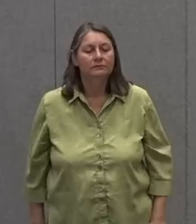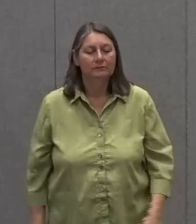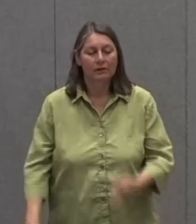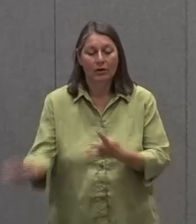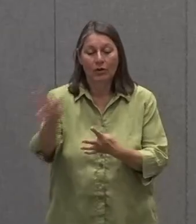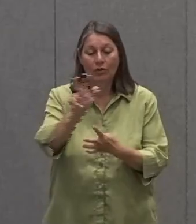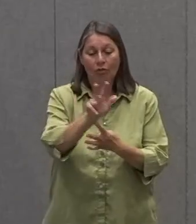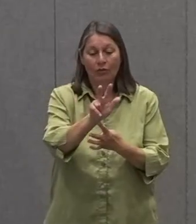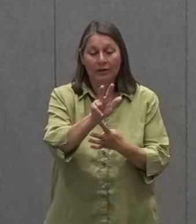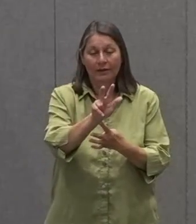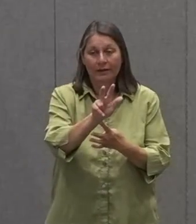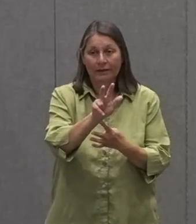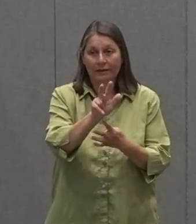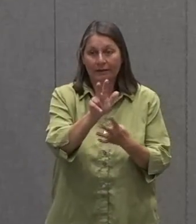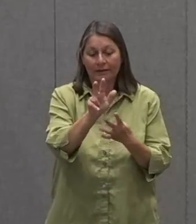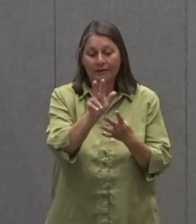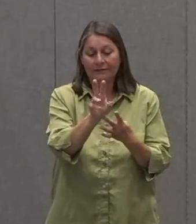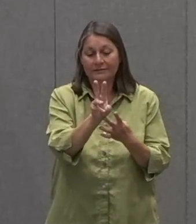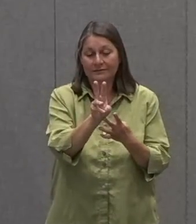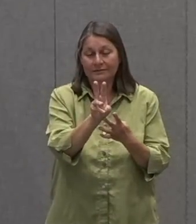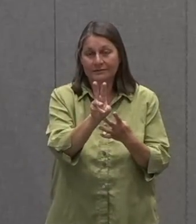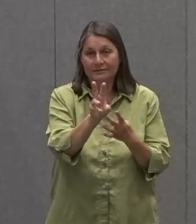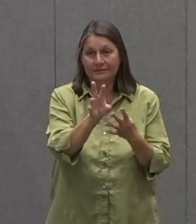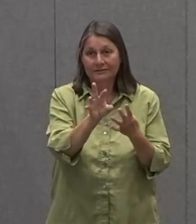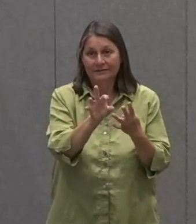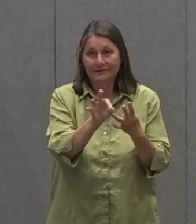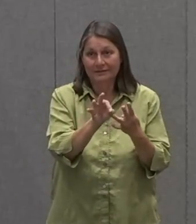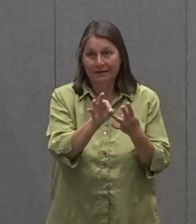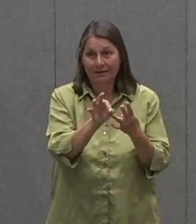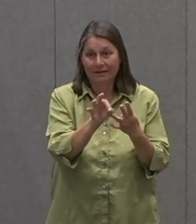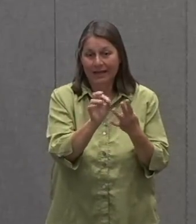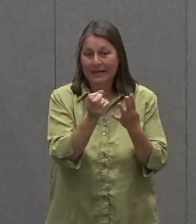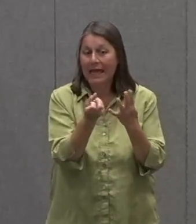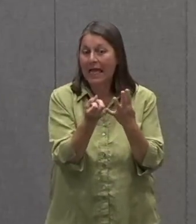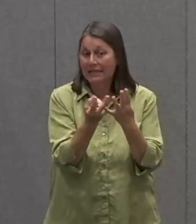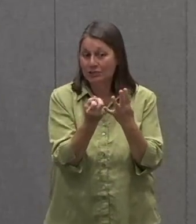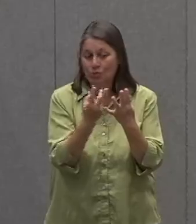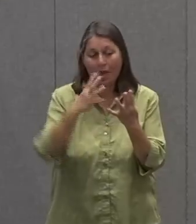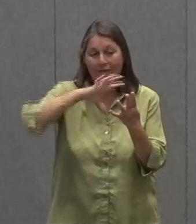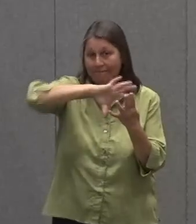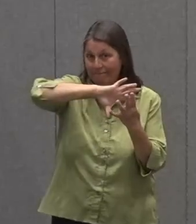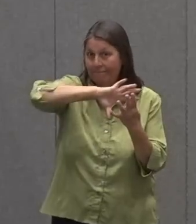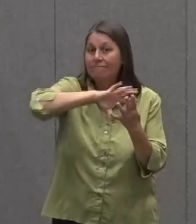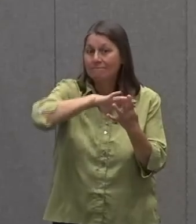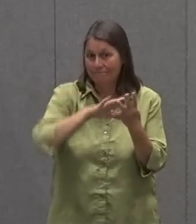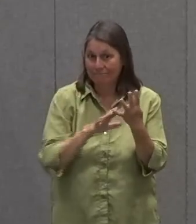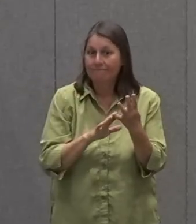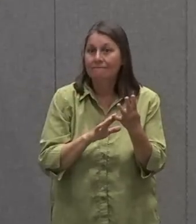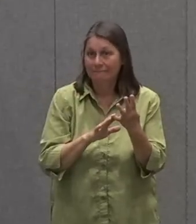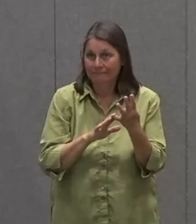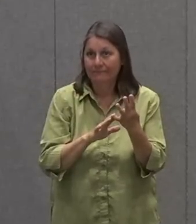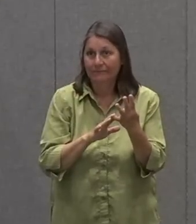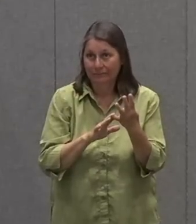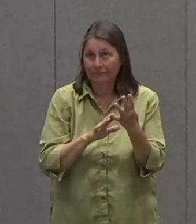So I know that I got all of them because three and four are right next to each other, so that works out perfectly.